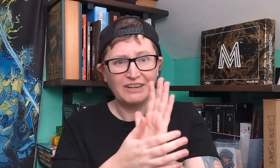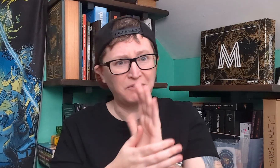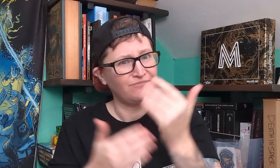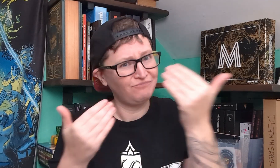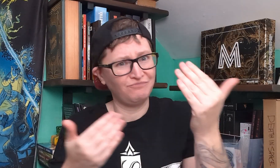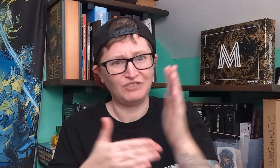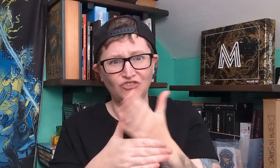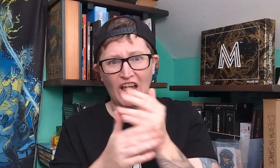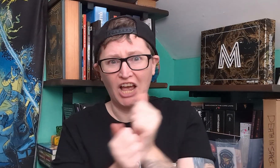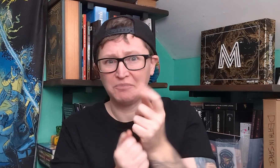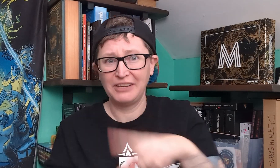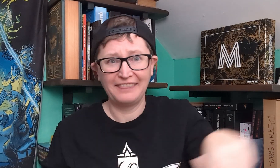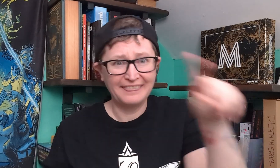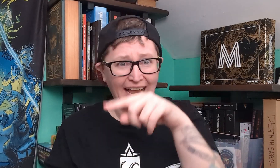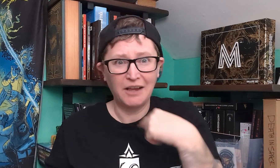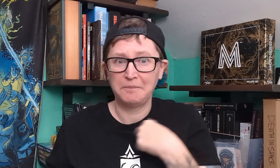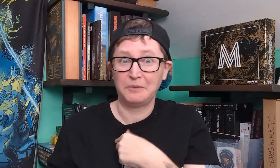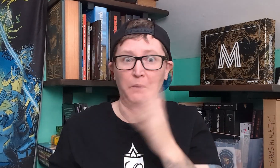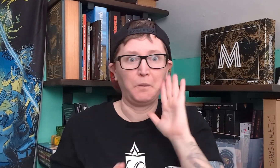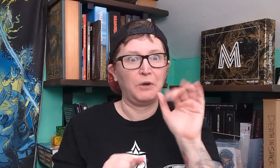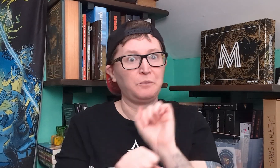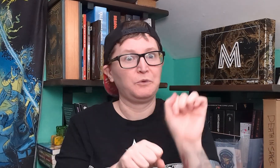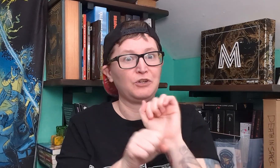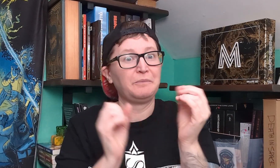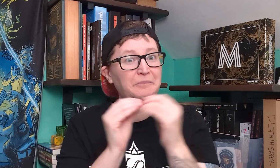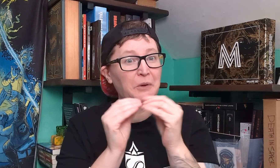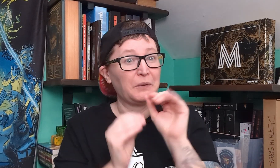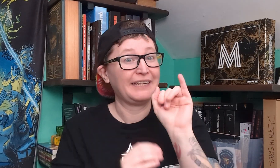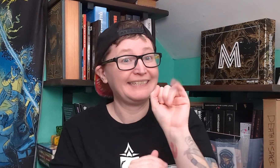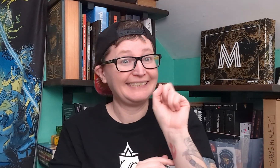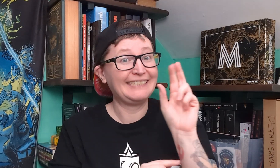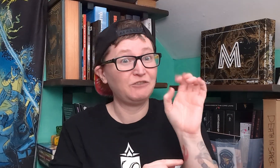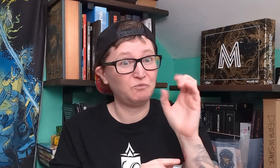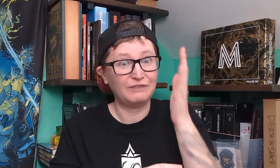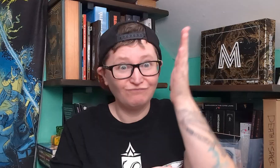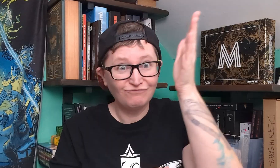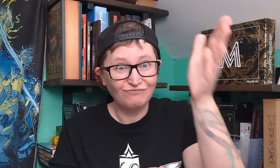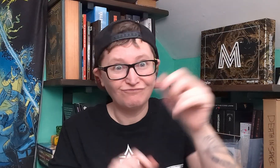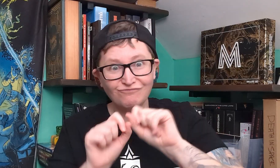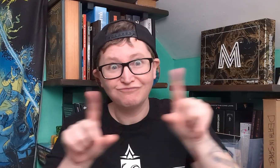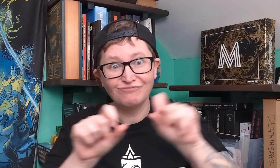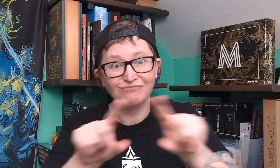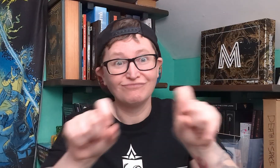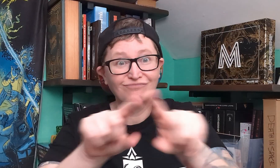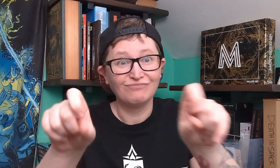Spread the word! We will work more on releasing more issues in the future.